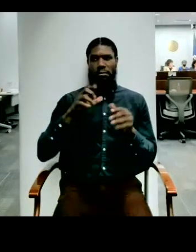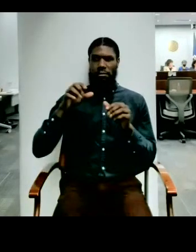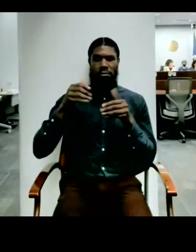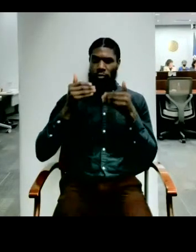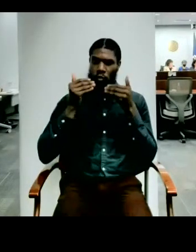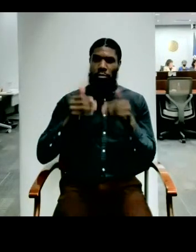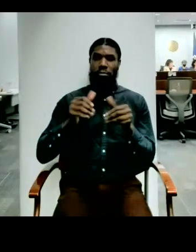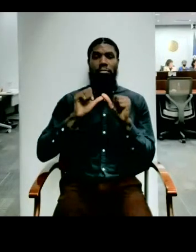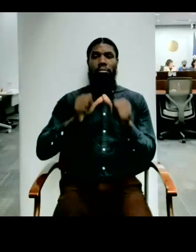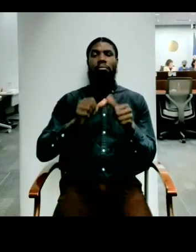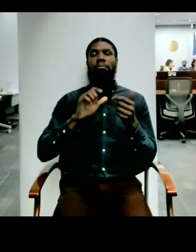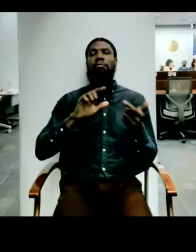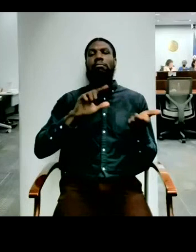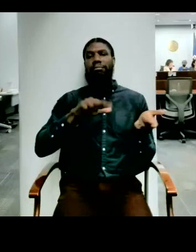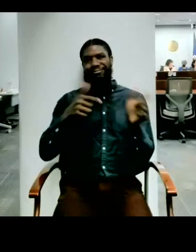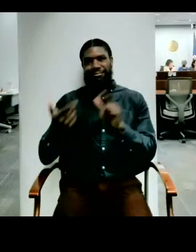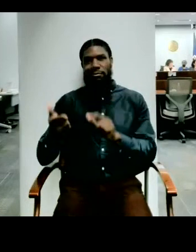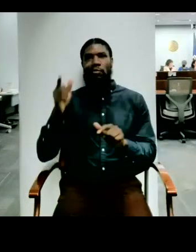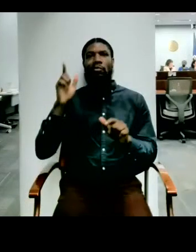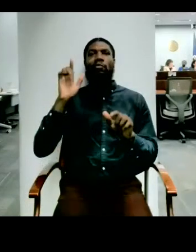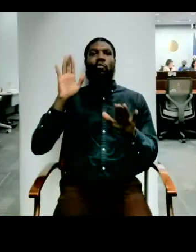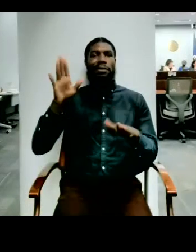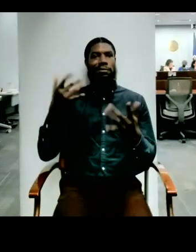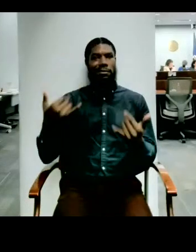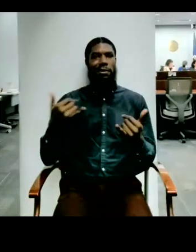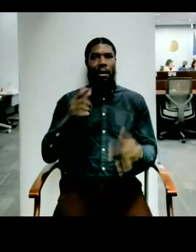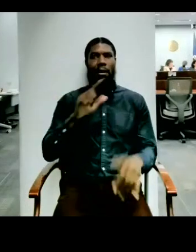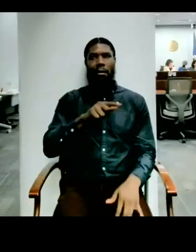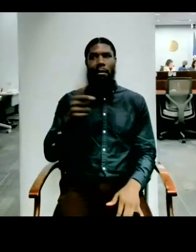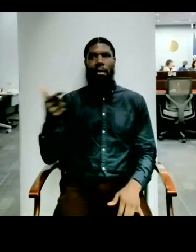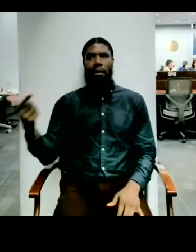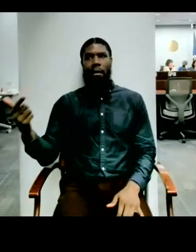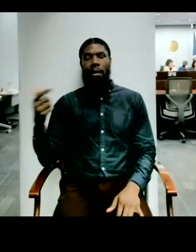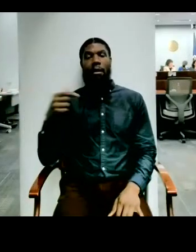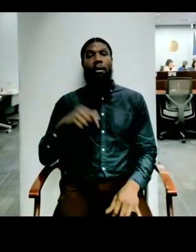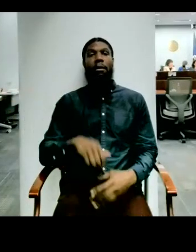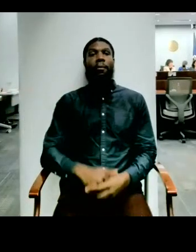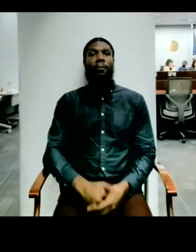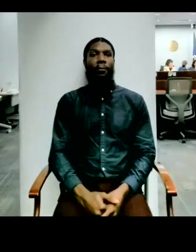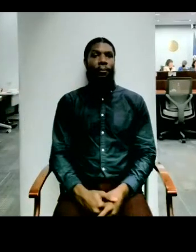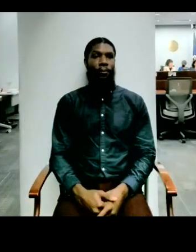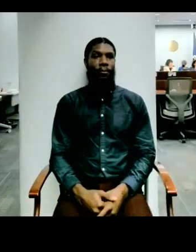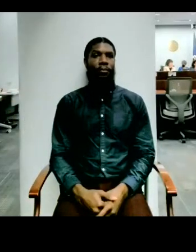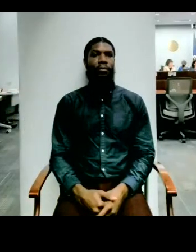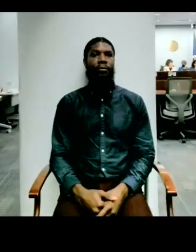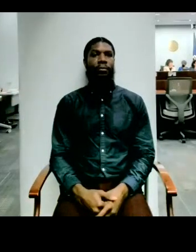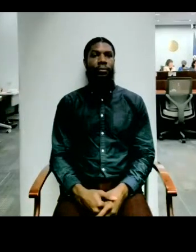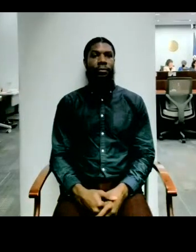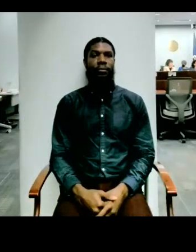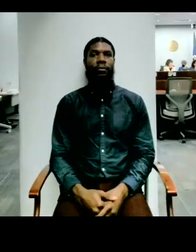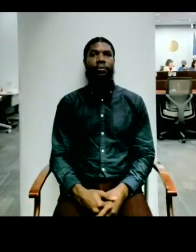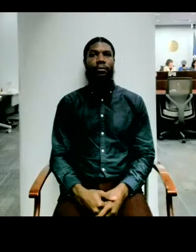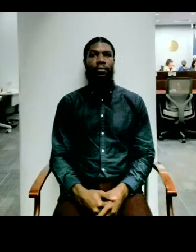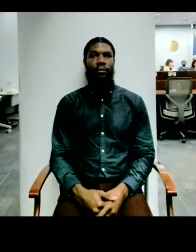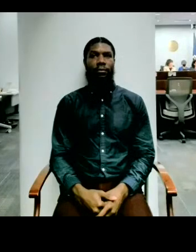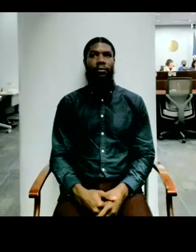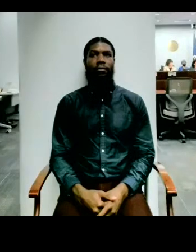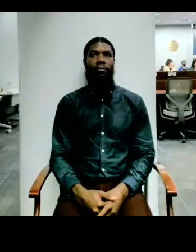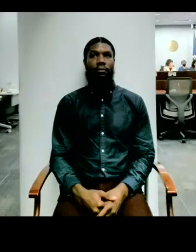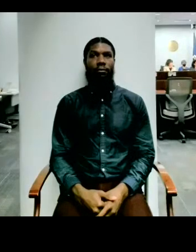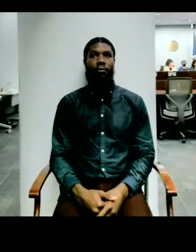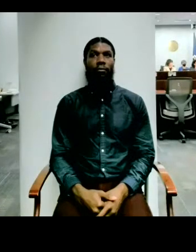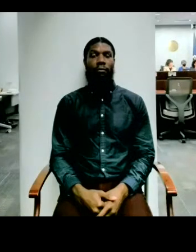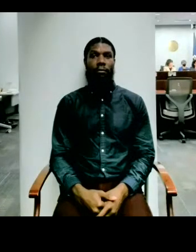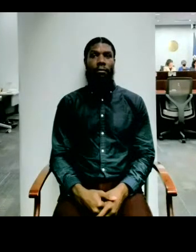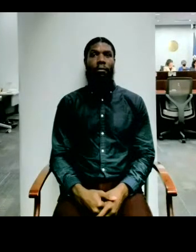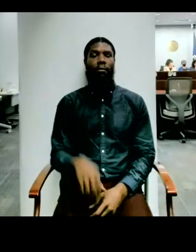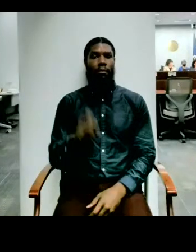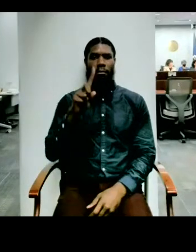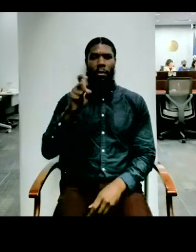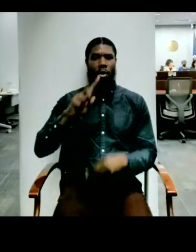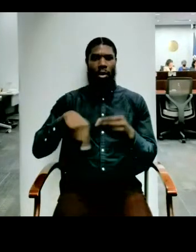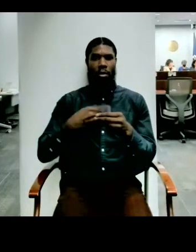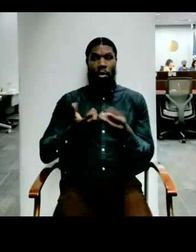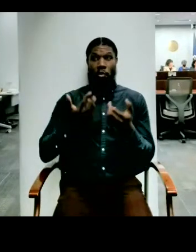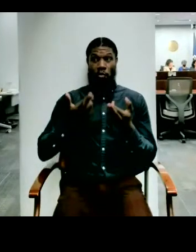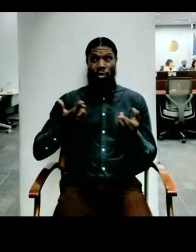And that the question of whether or not we will um spend, use our precious resources to pay to